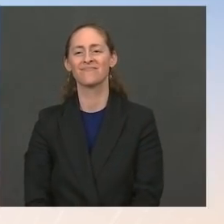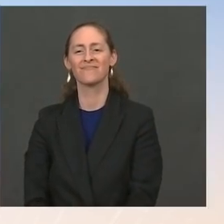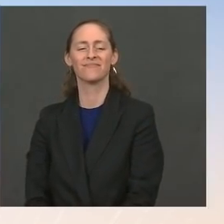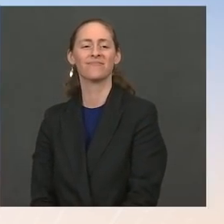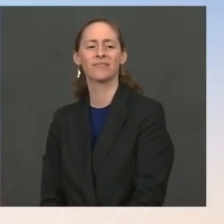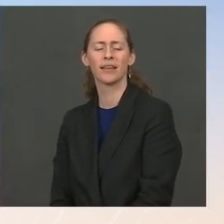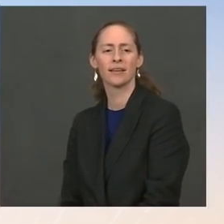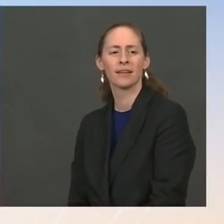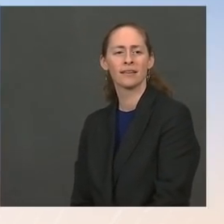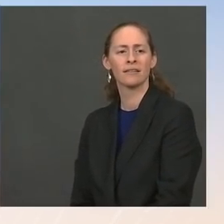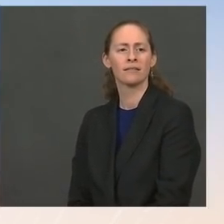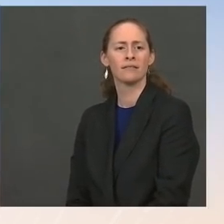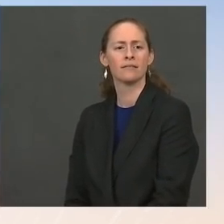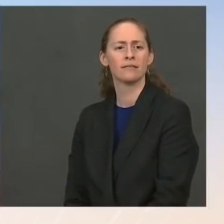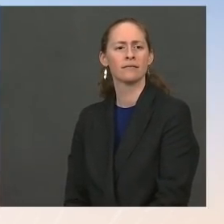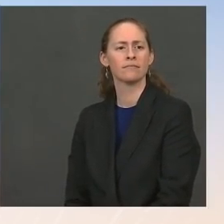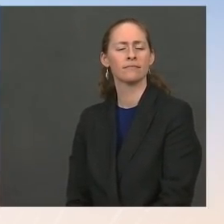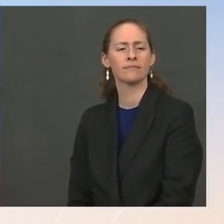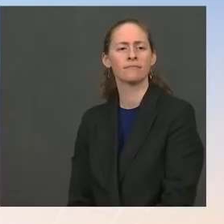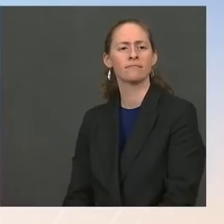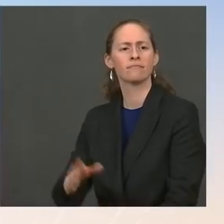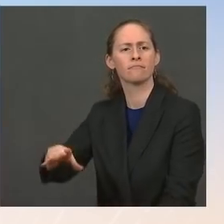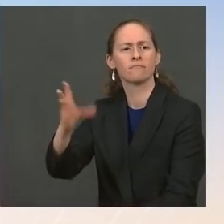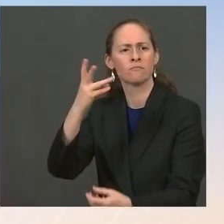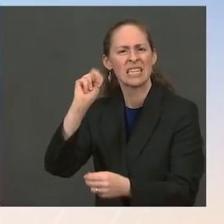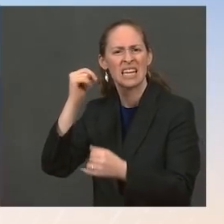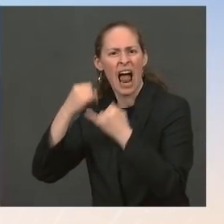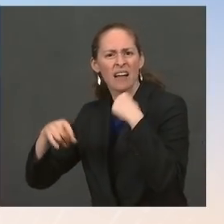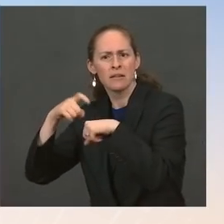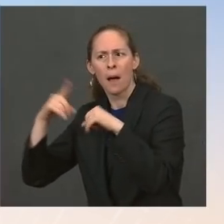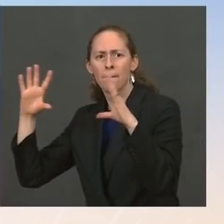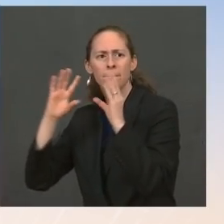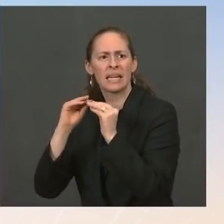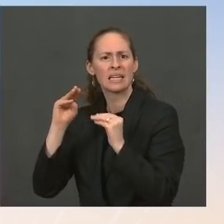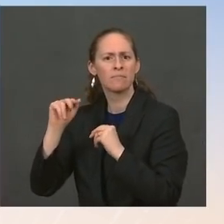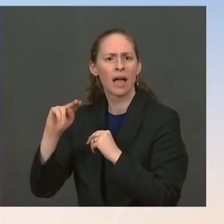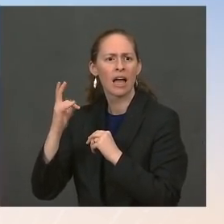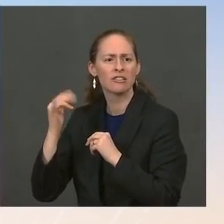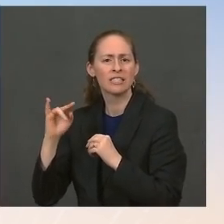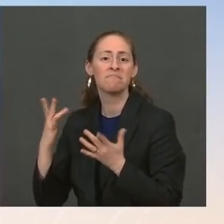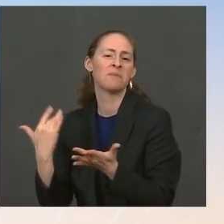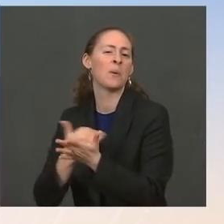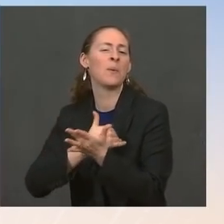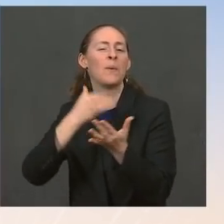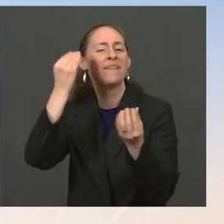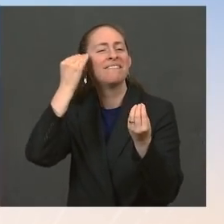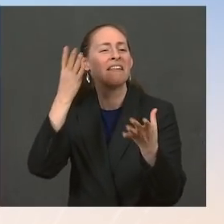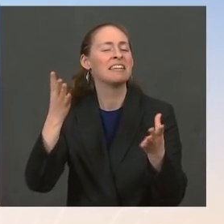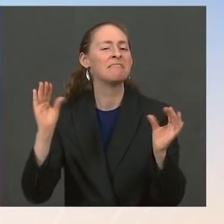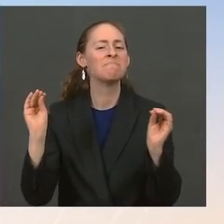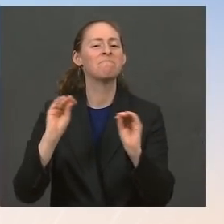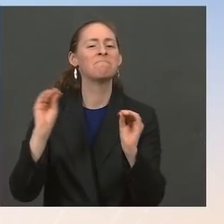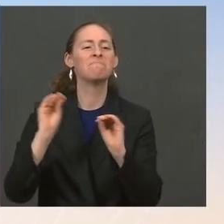the President spoke with him? Ms. Psaki: I don't have any update on that. But I would note that a lot of this work happens -- and I think members of Congress and their staff